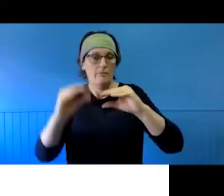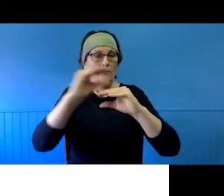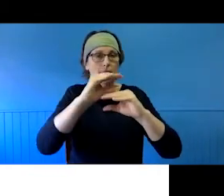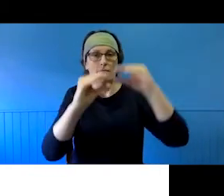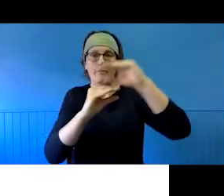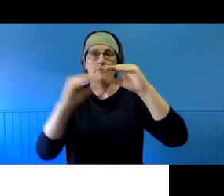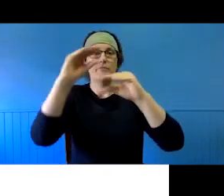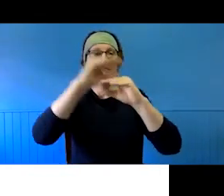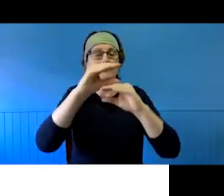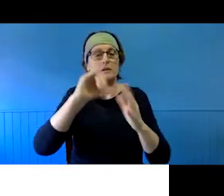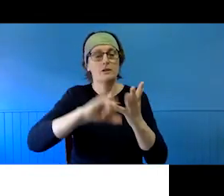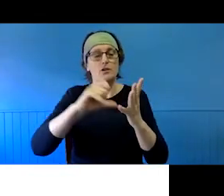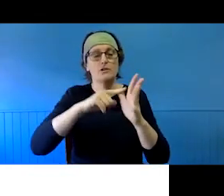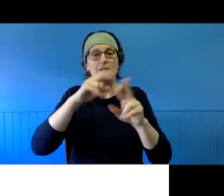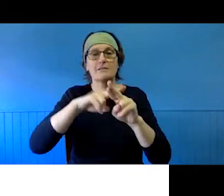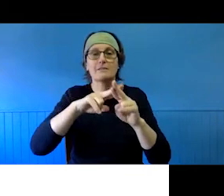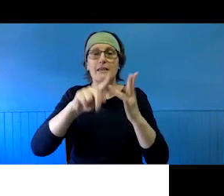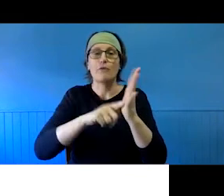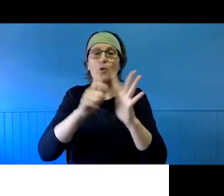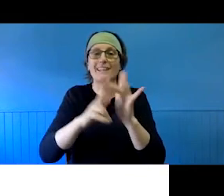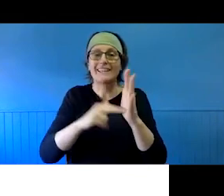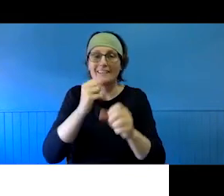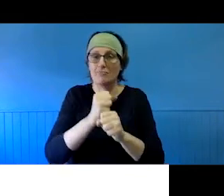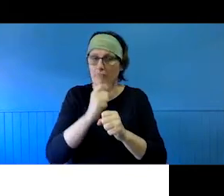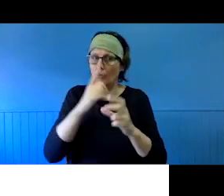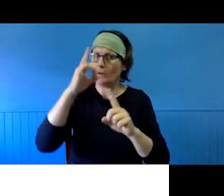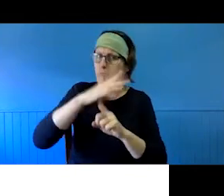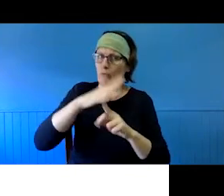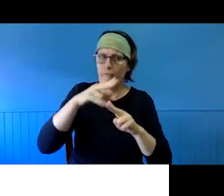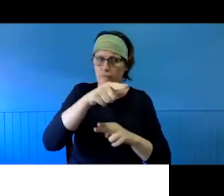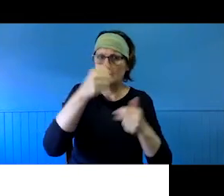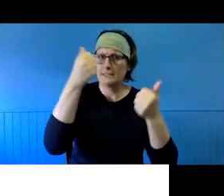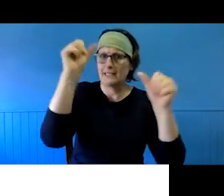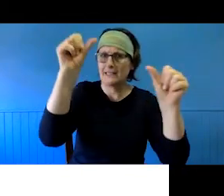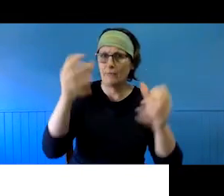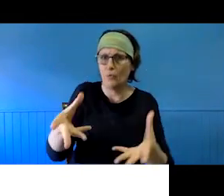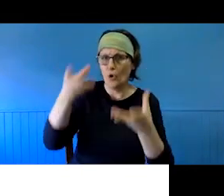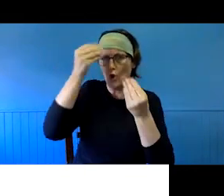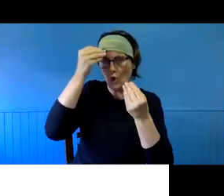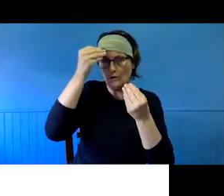Scaffolding becomes a key to the student's success in this bit by bit manner.